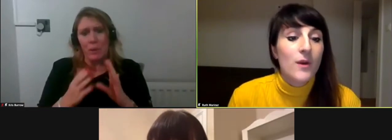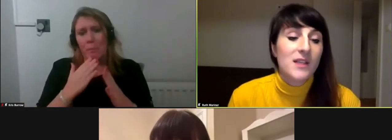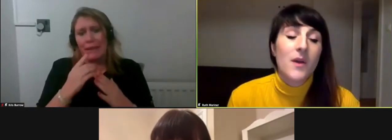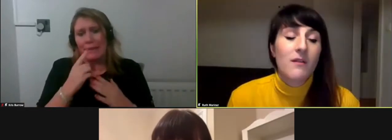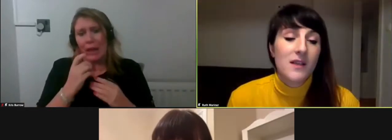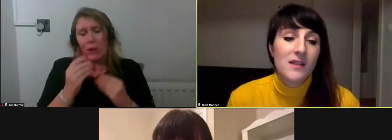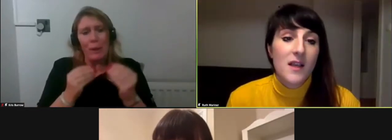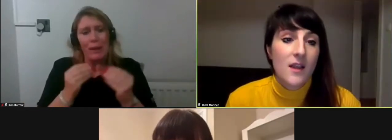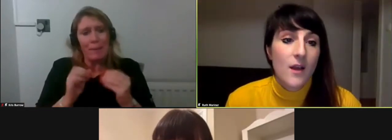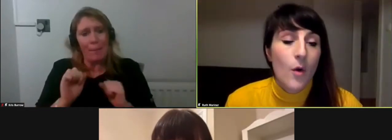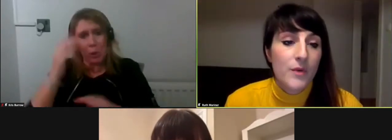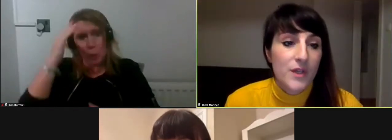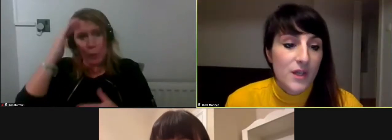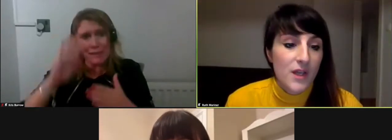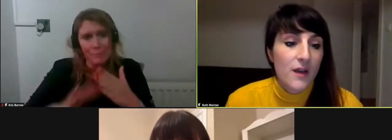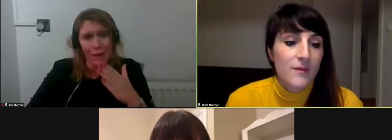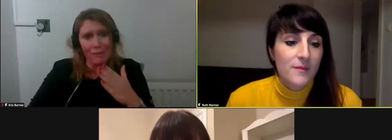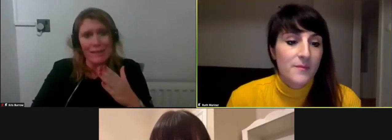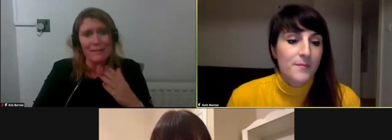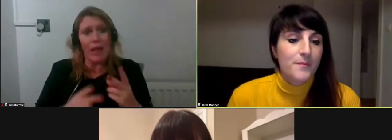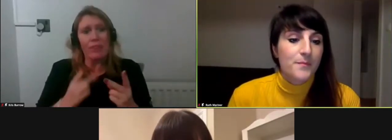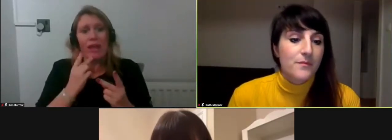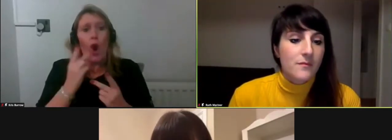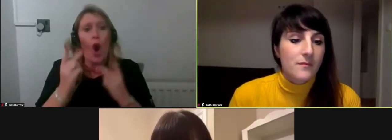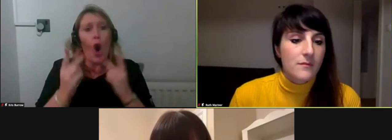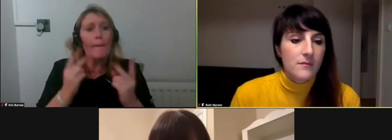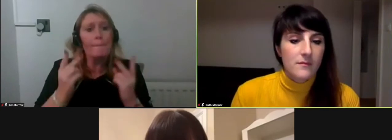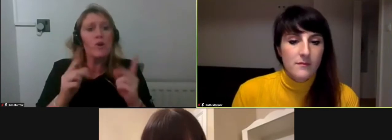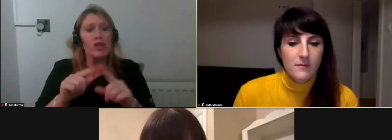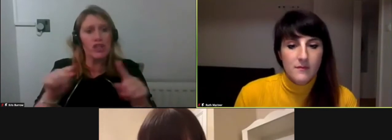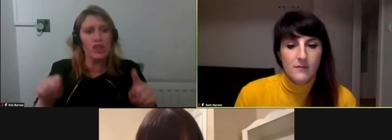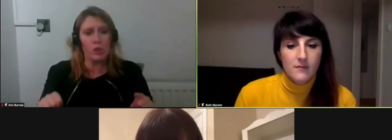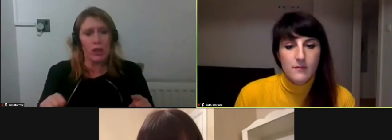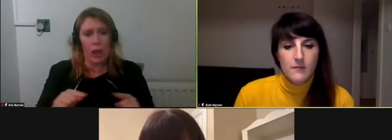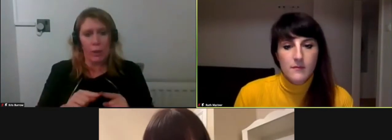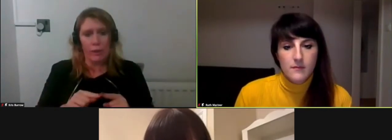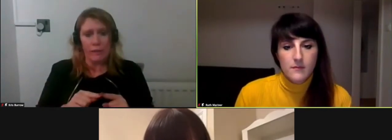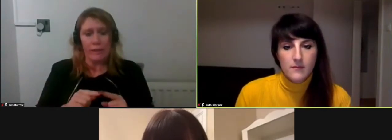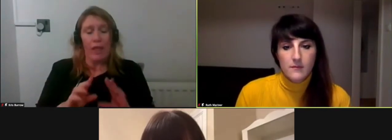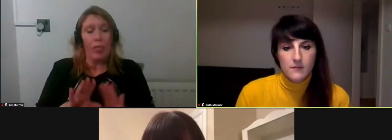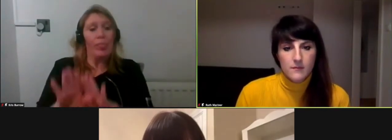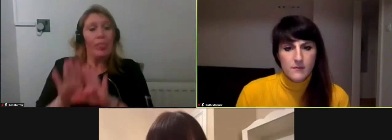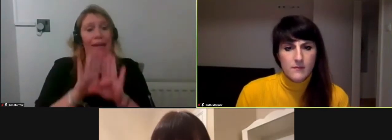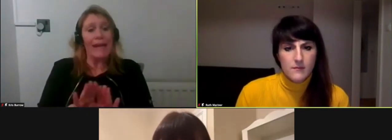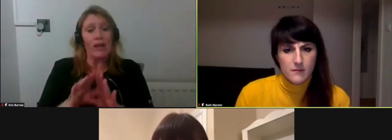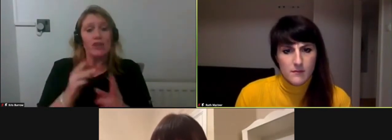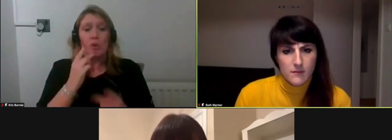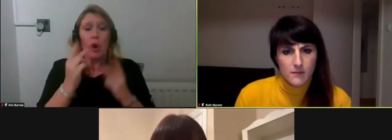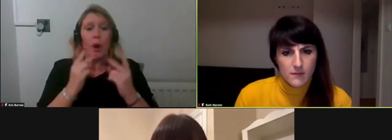about your experience at the opera studio. Yeah. So, the National Opera Studio, I would say it's a professional